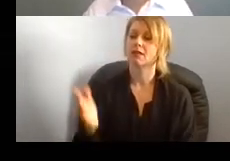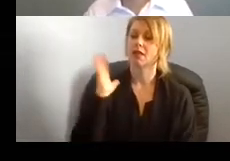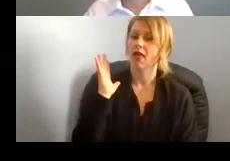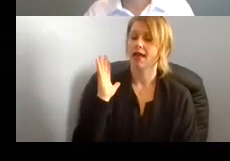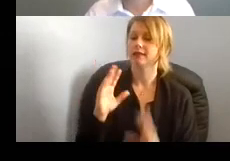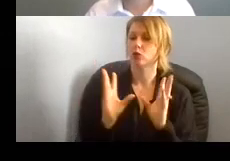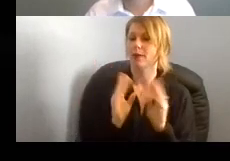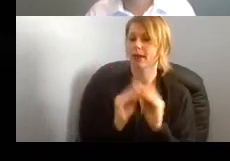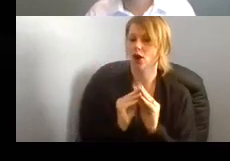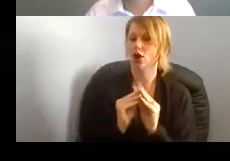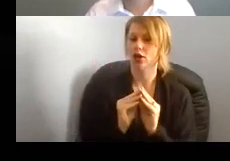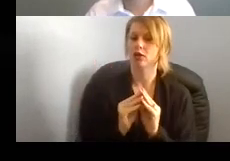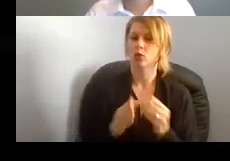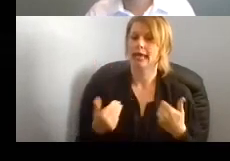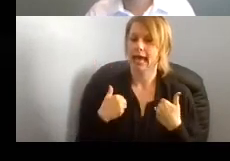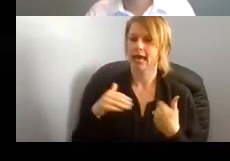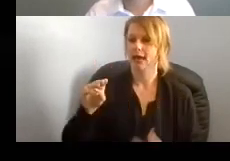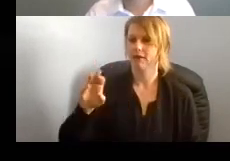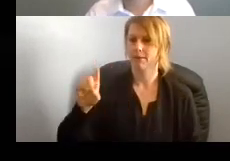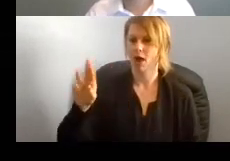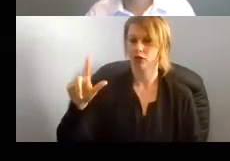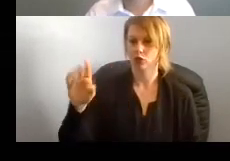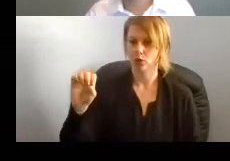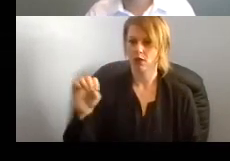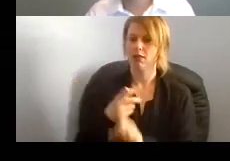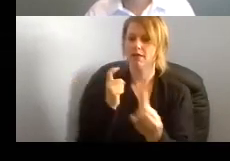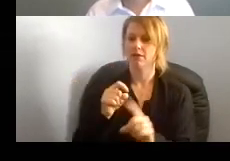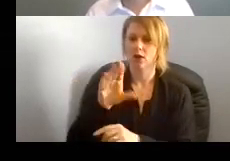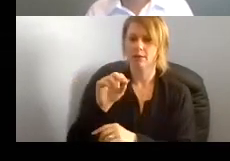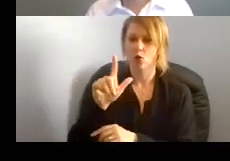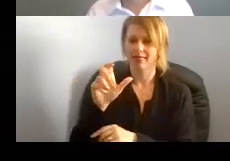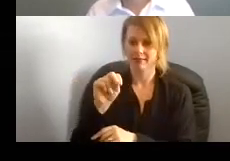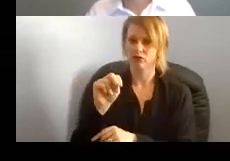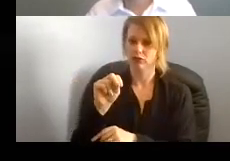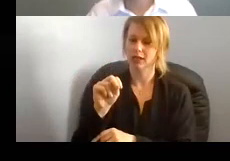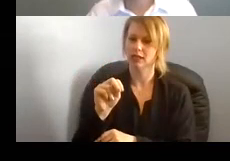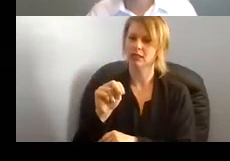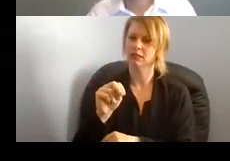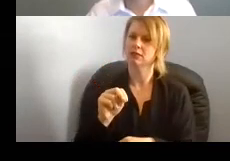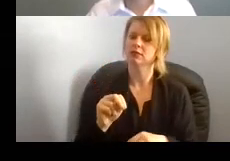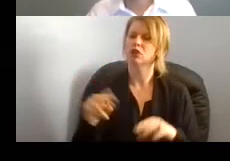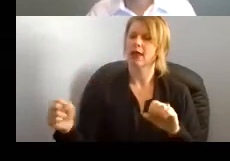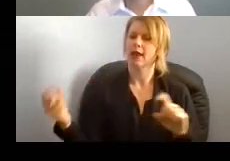And we have that module from the coalition material as well. But those are just some general ideas.